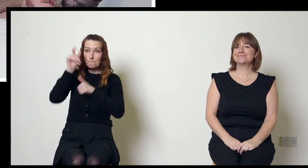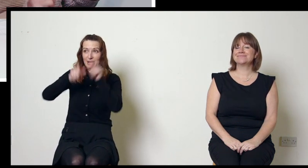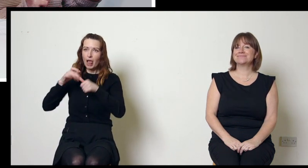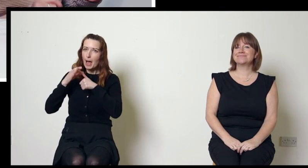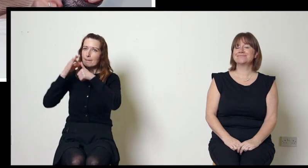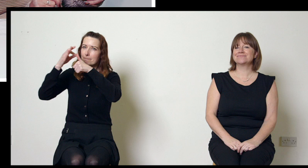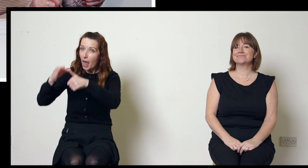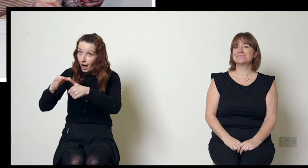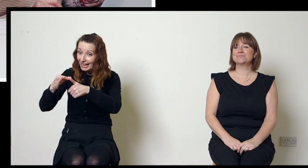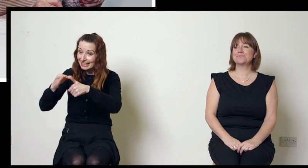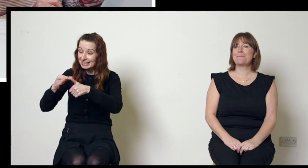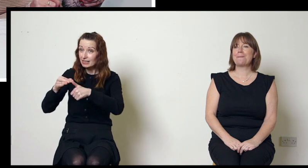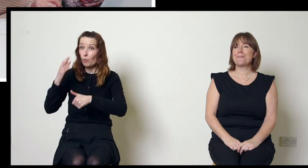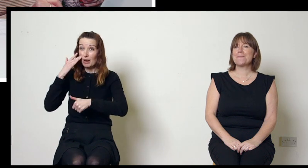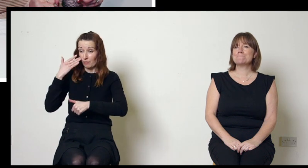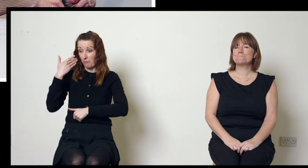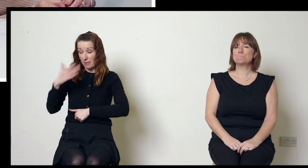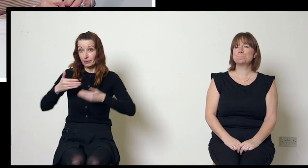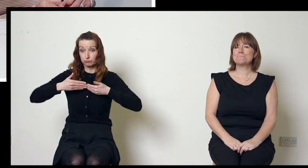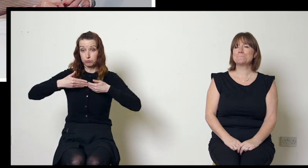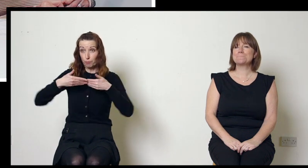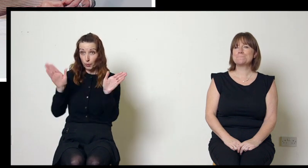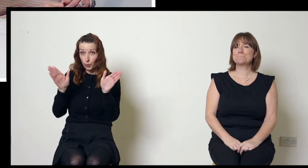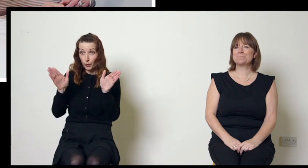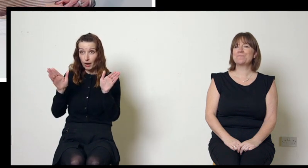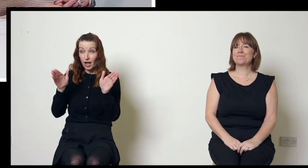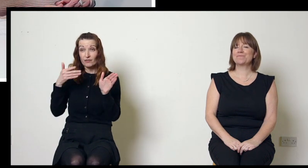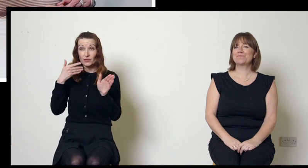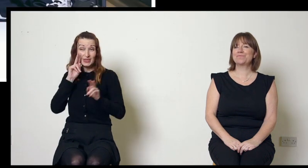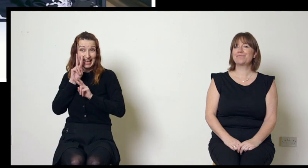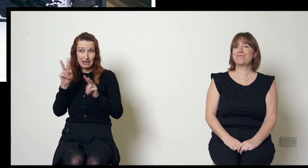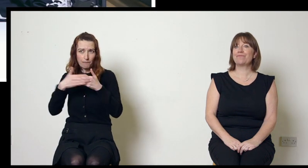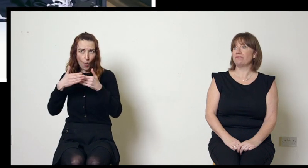since we've opened it up to not just standard written applications? Yeah, I would say so.